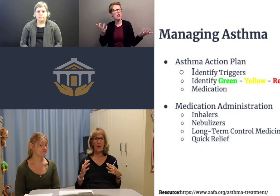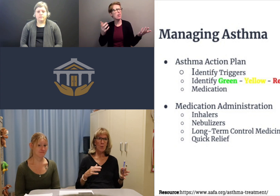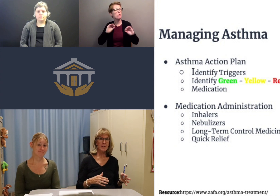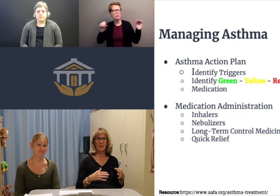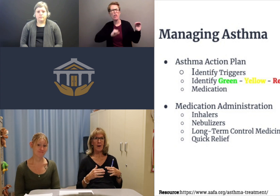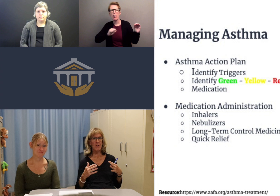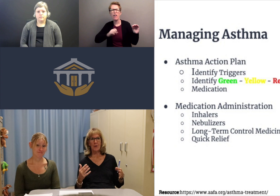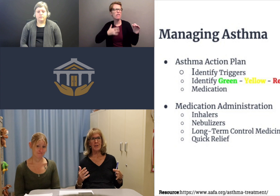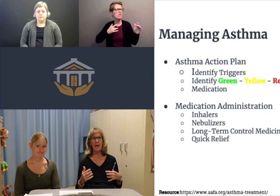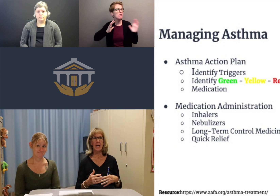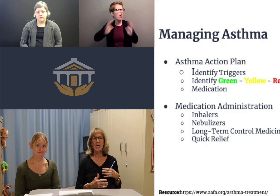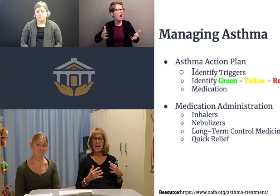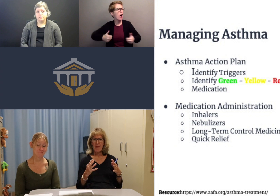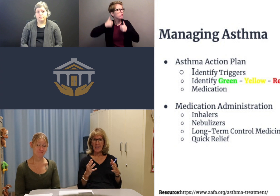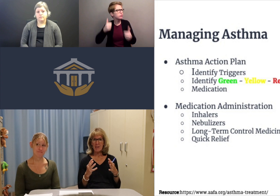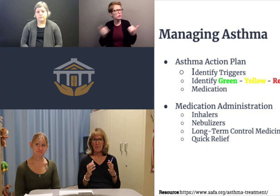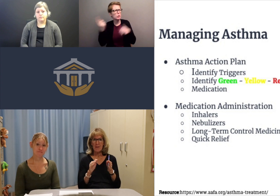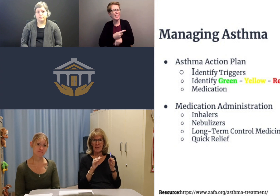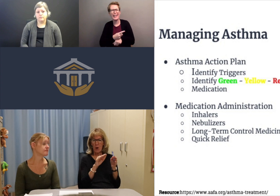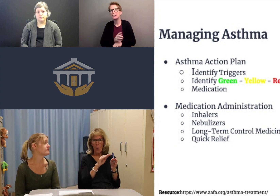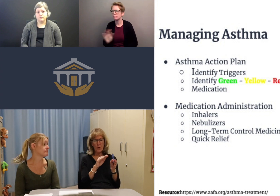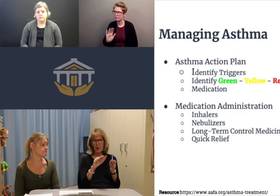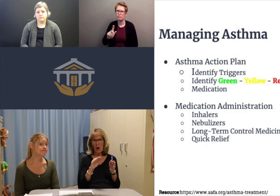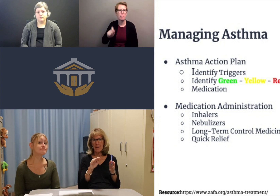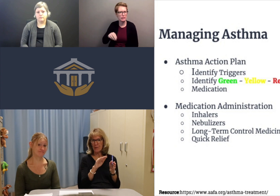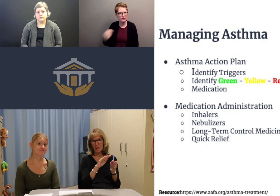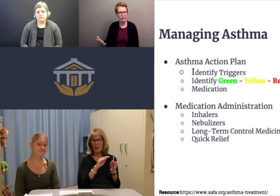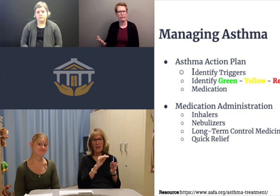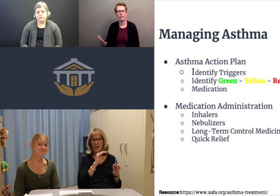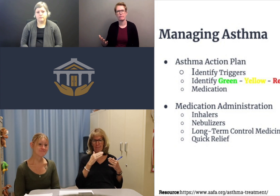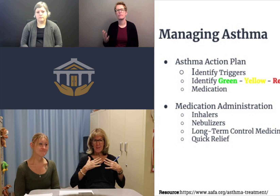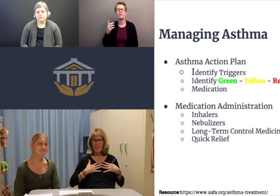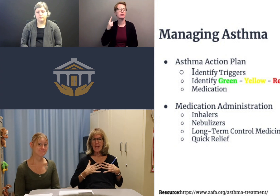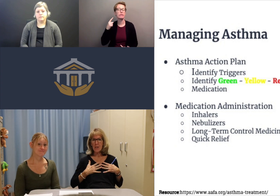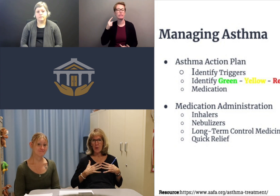not wheezing. They're having a good day. That's something that over time, is just gonna be in your